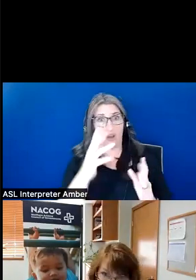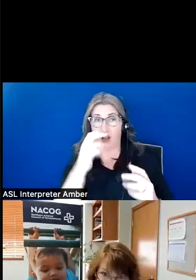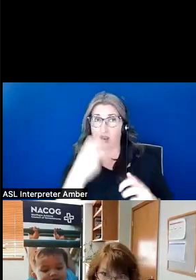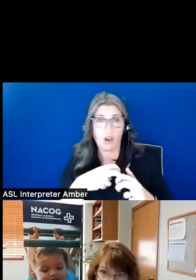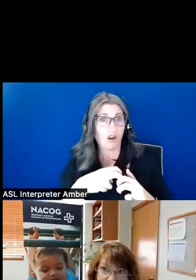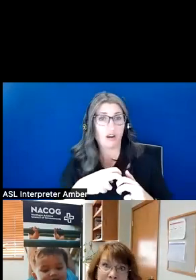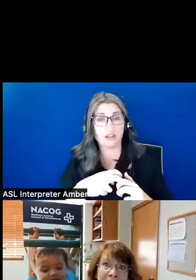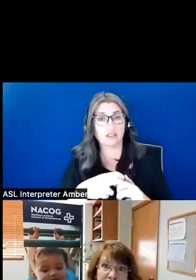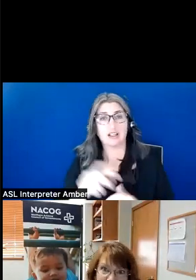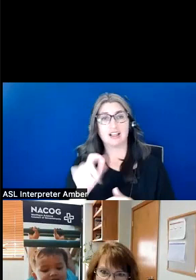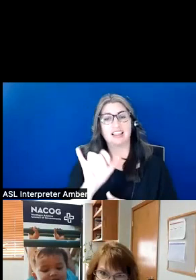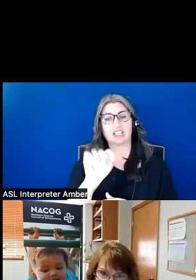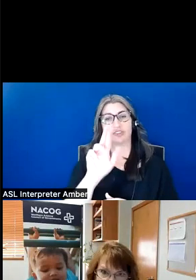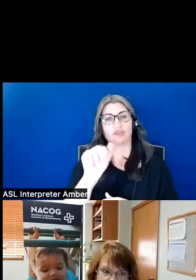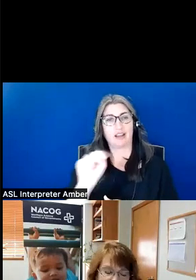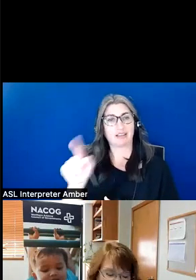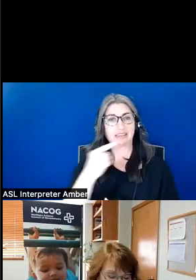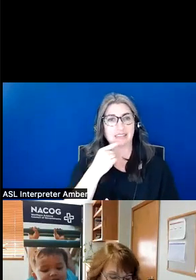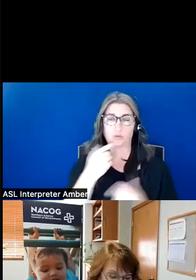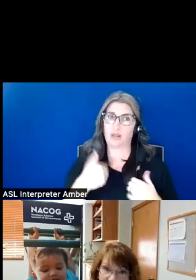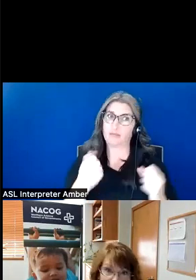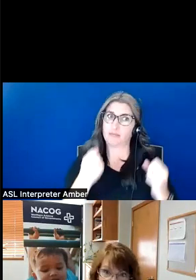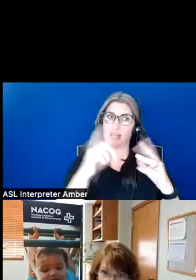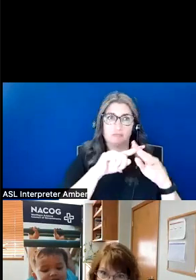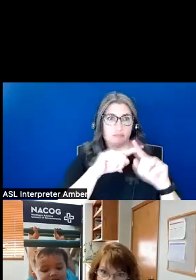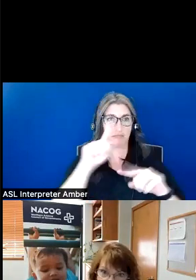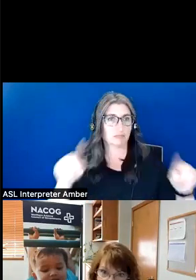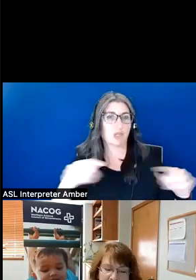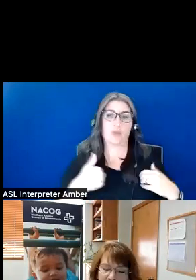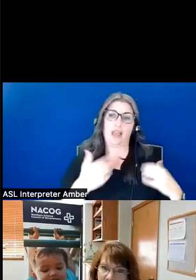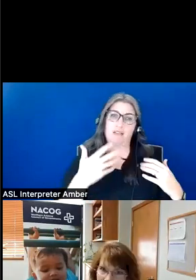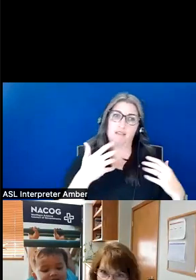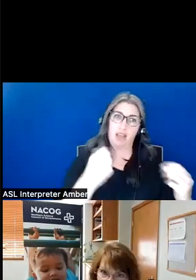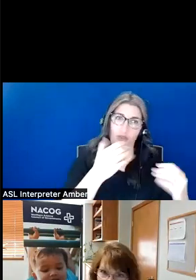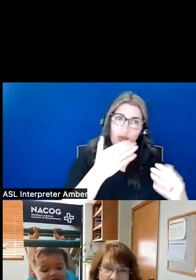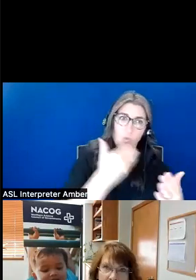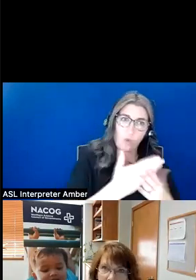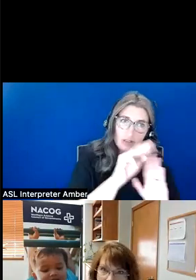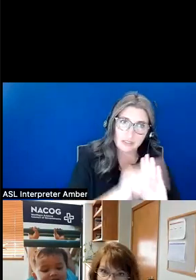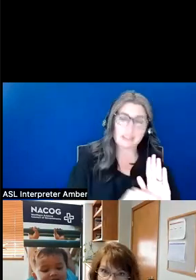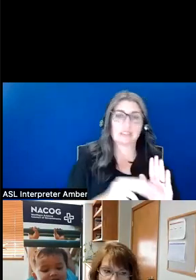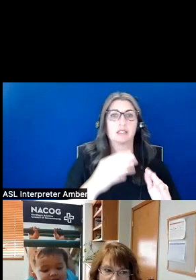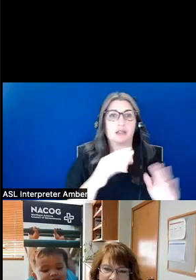As Tran said, we have many strands in Head Start. We have health and wellness, which includes behavioral health and mental health.